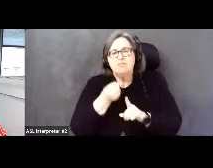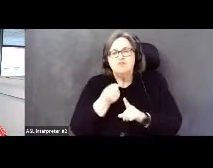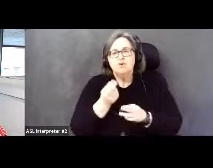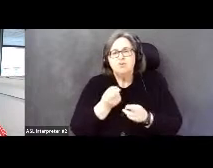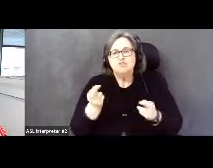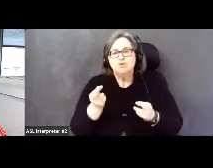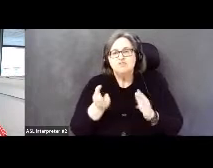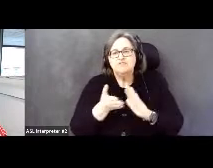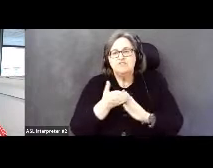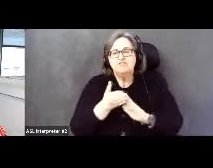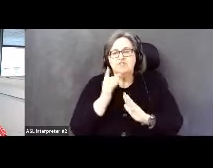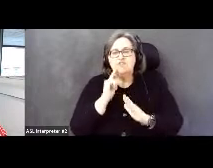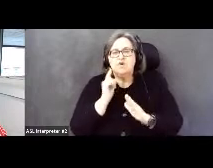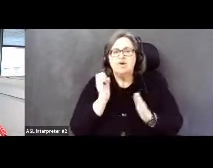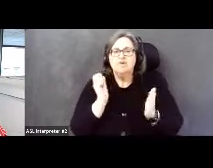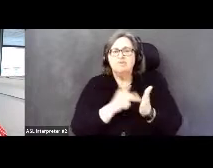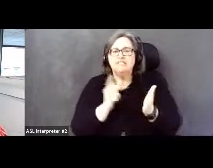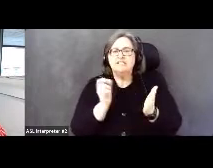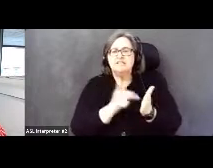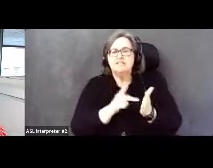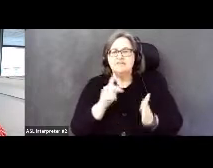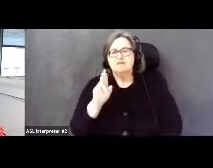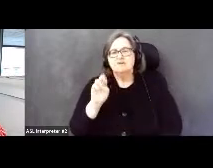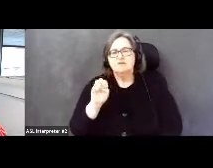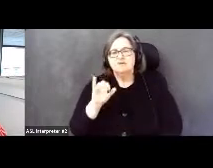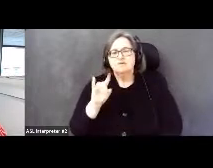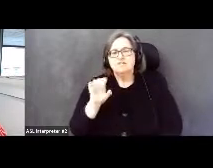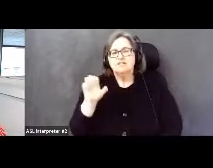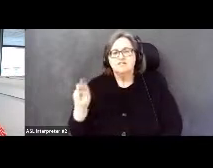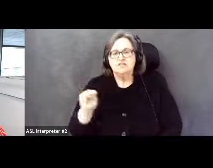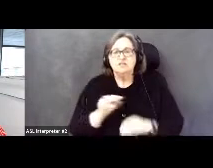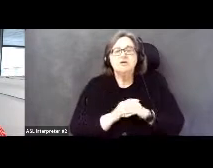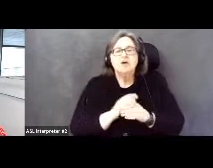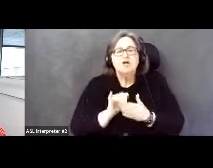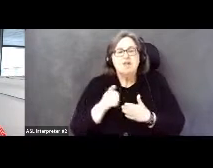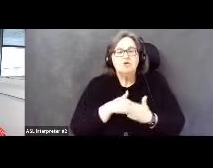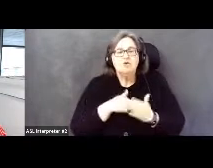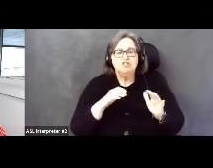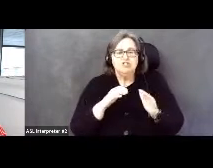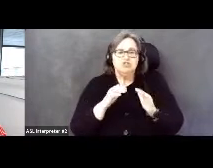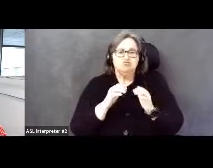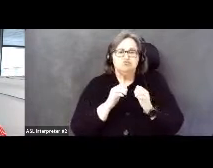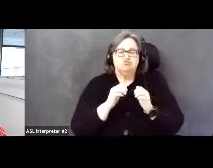for recidivism. That was a randomized control trial that we did with the support of the